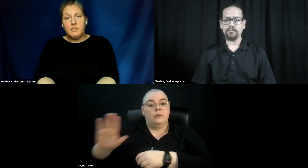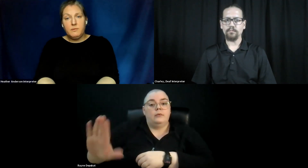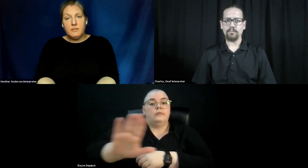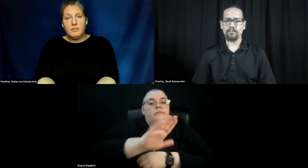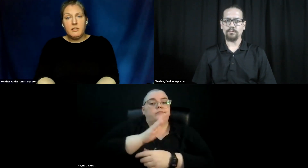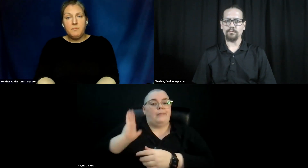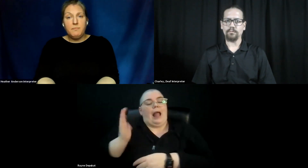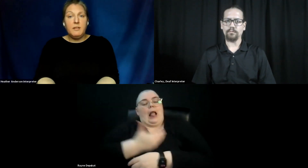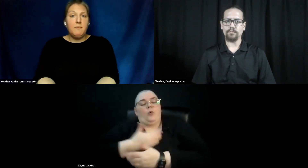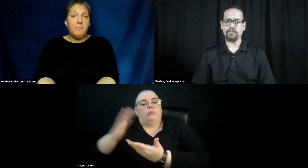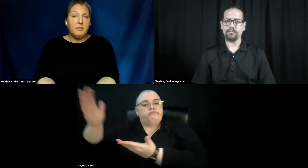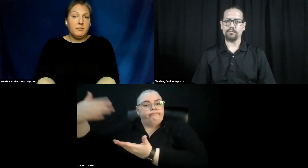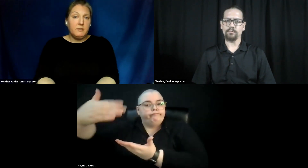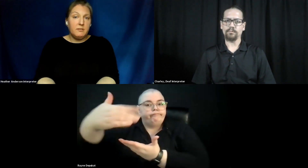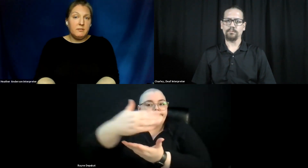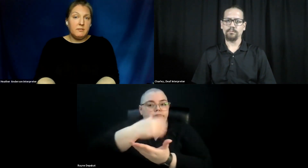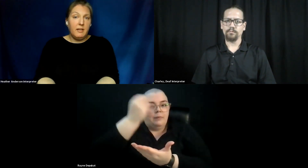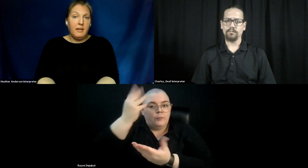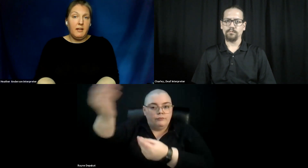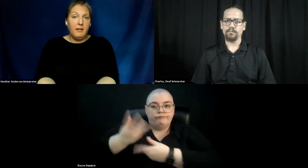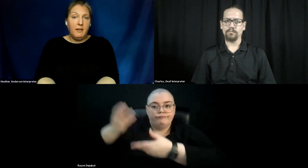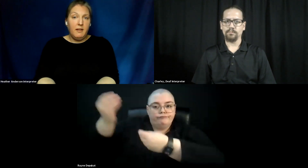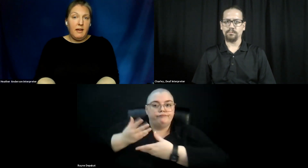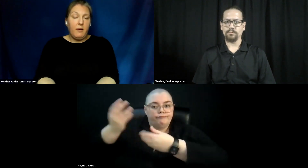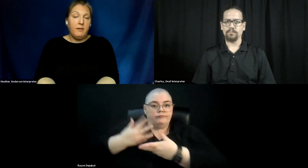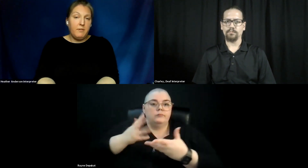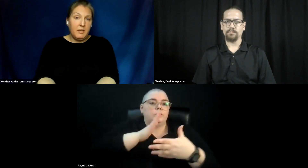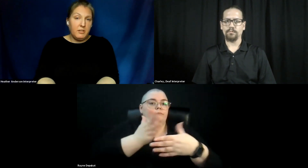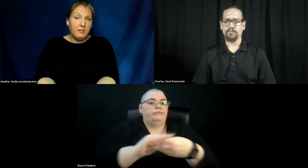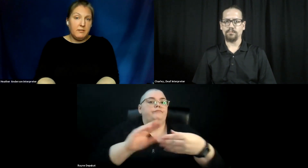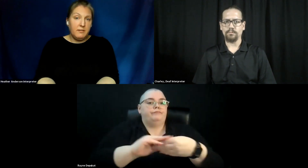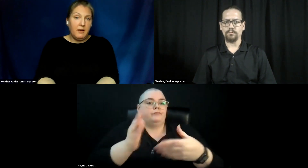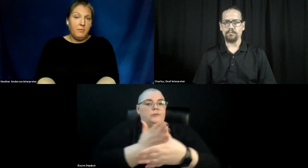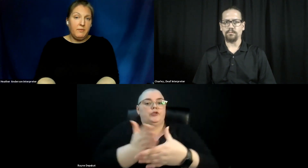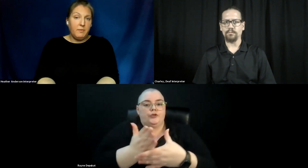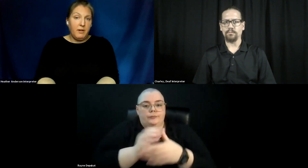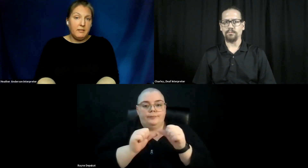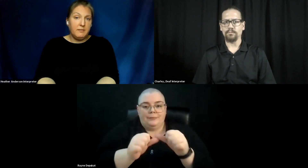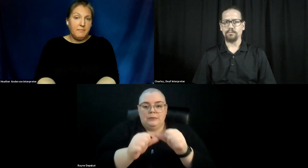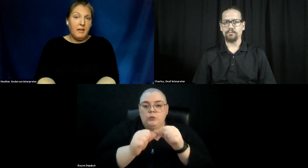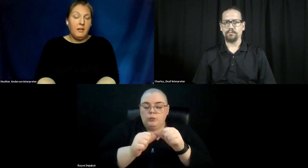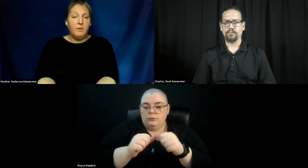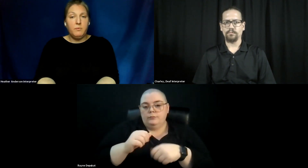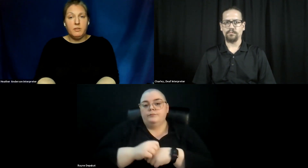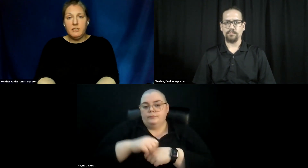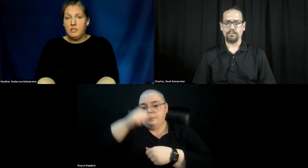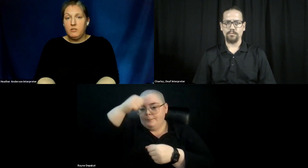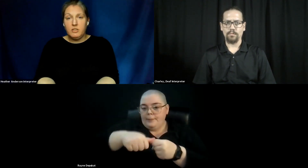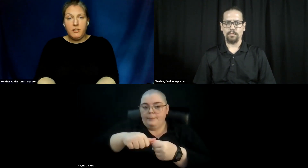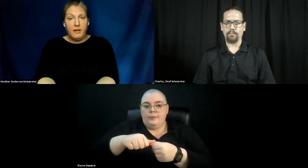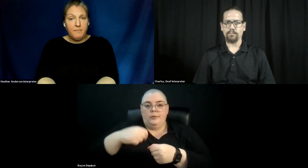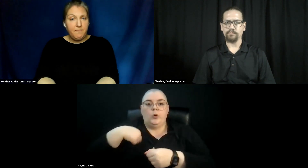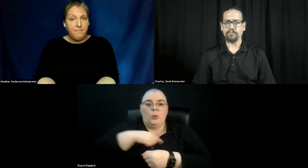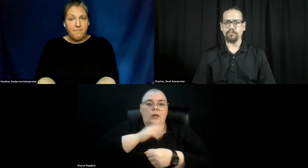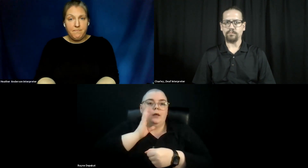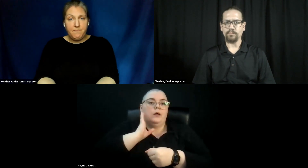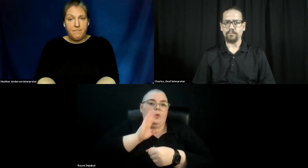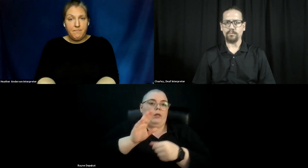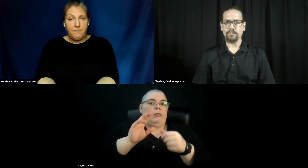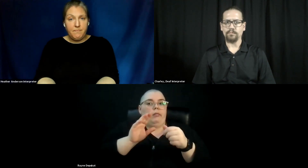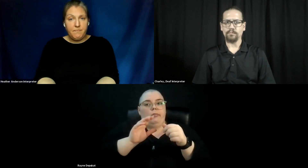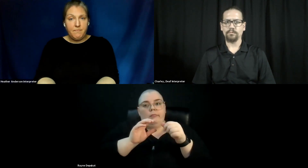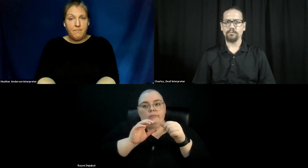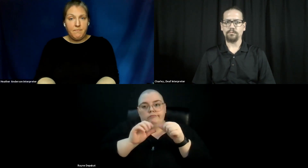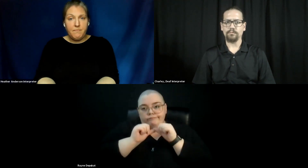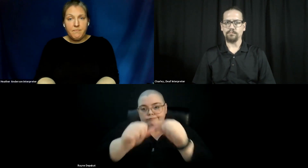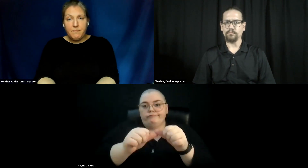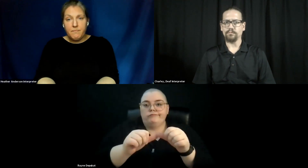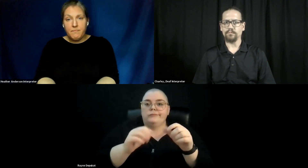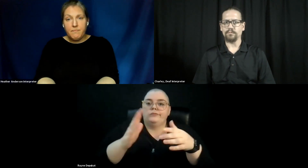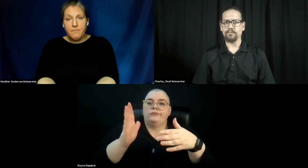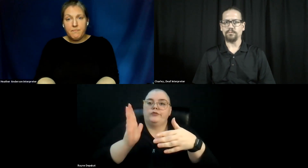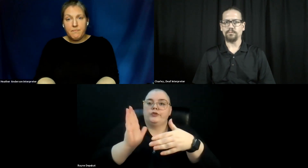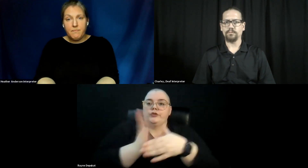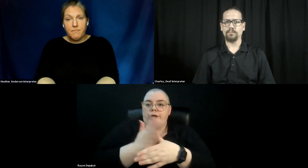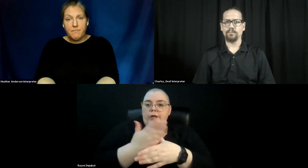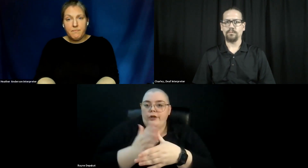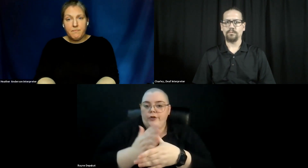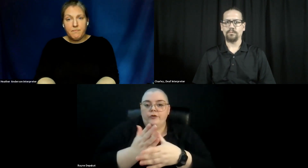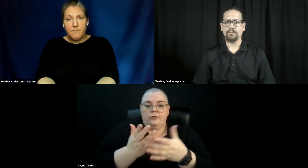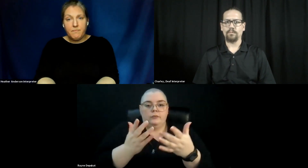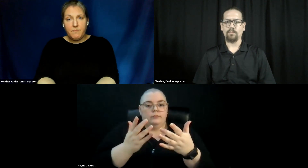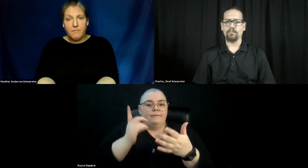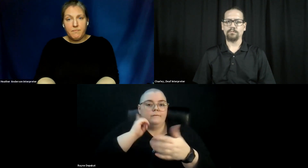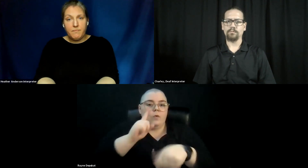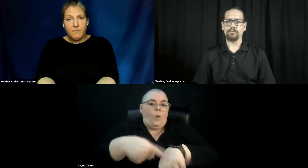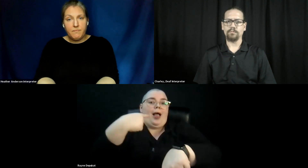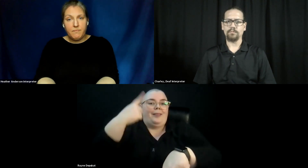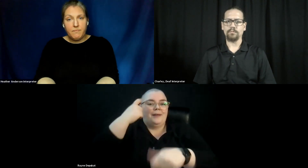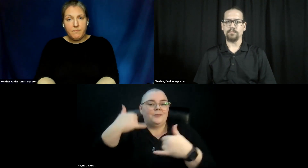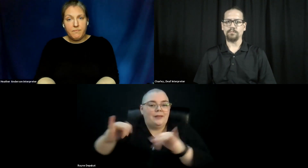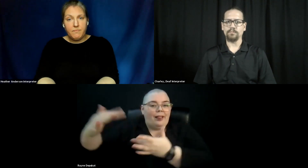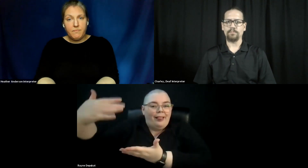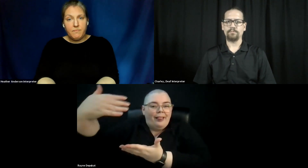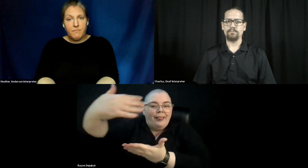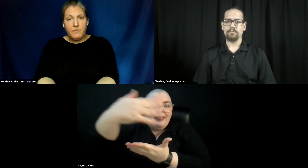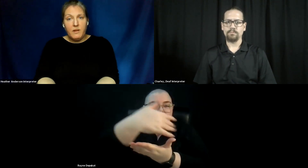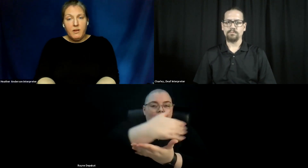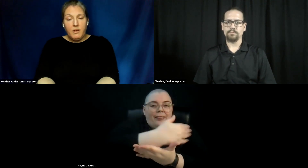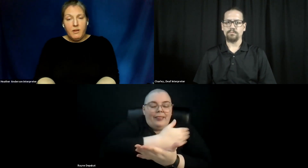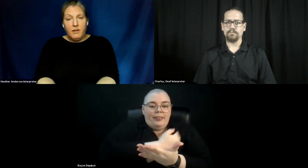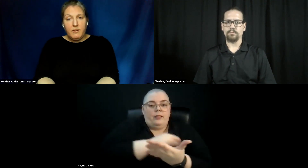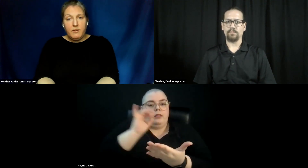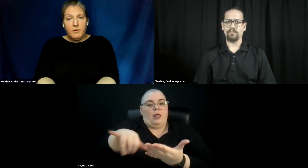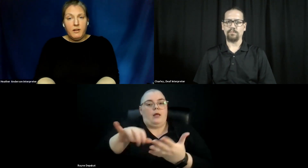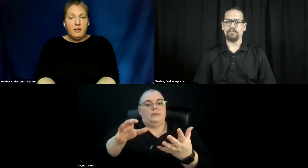So we'll continue with this committee members and our information that we've comprised, and we will continue to share that